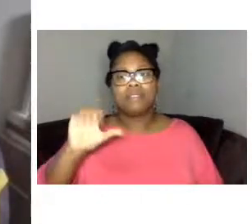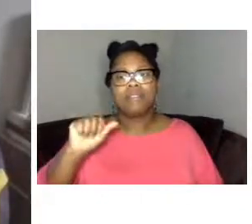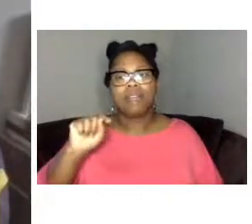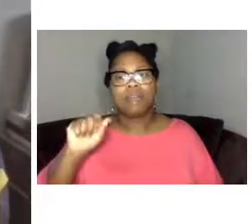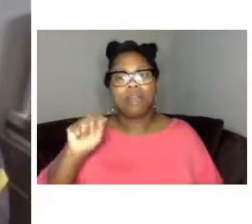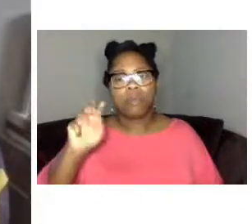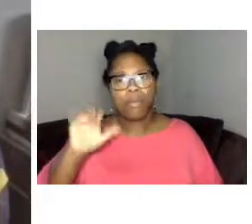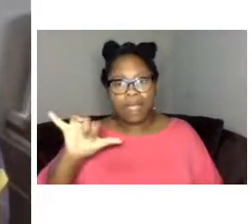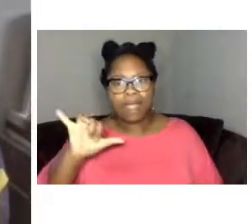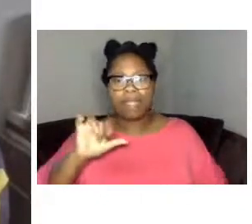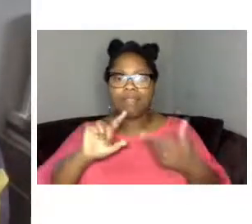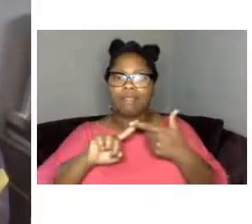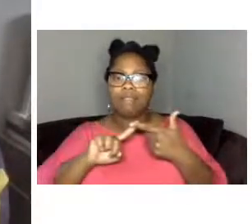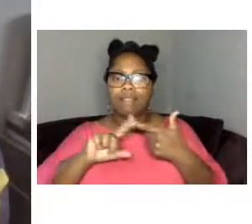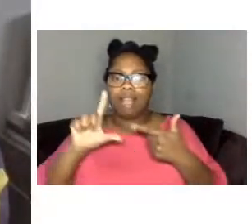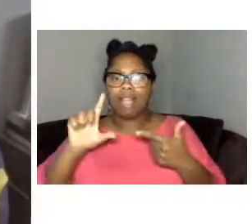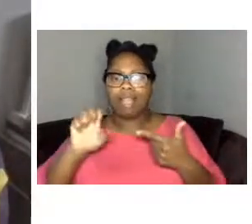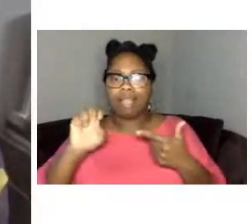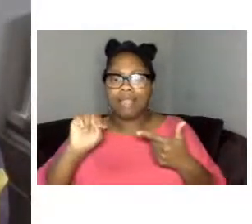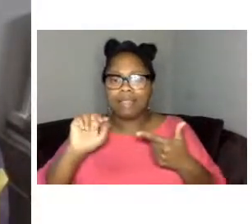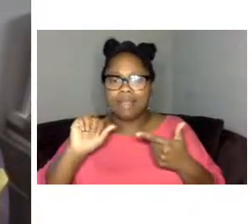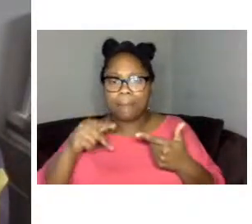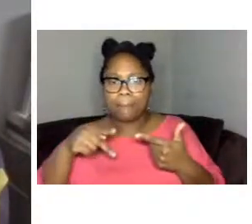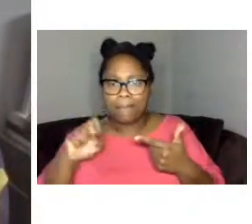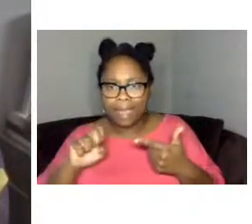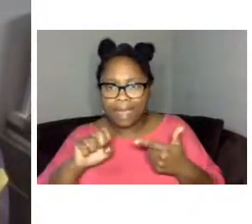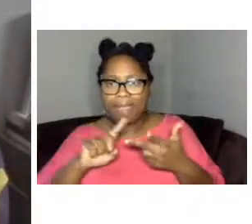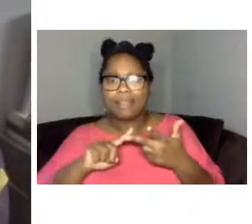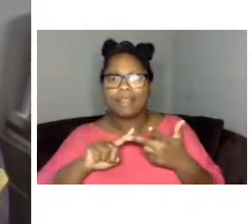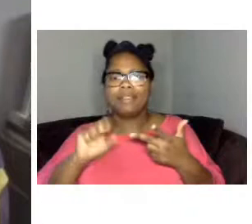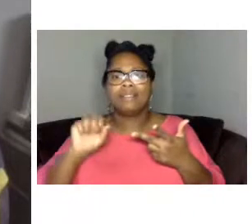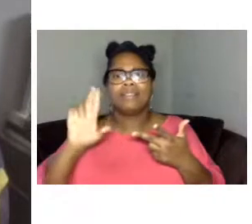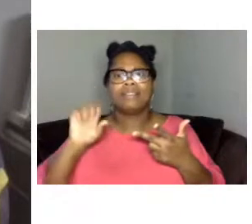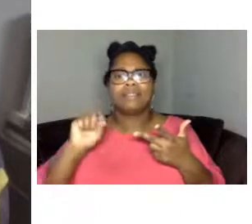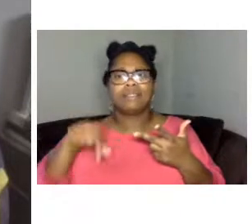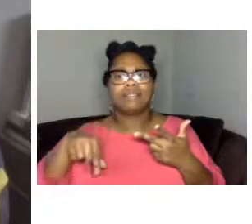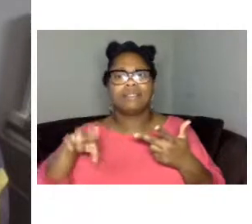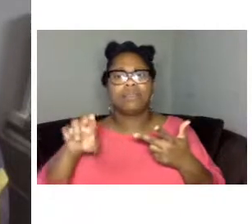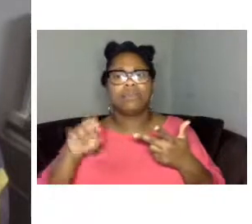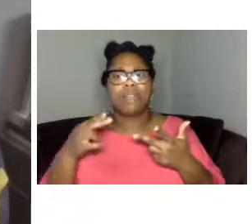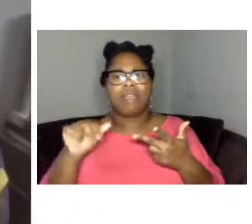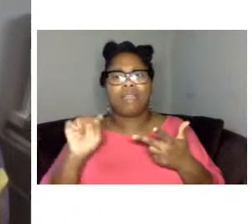indigenous peoples the vast coastal area today known as Baltimore City, Maryland